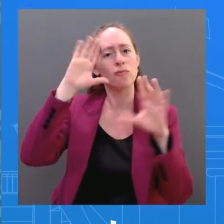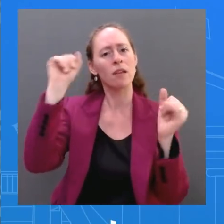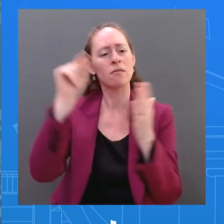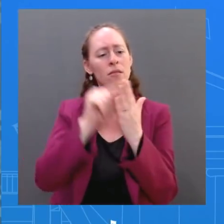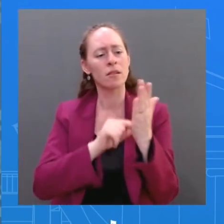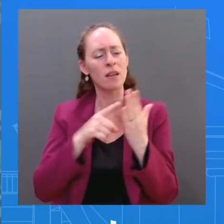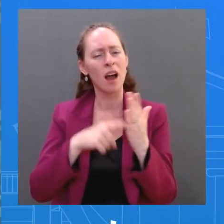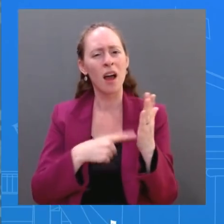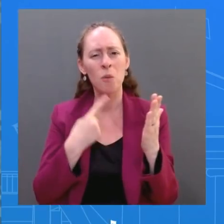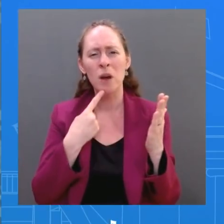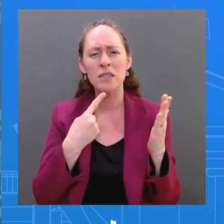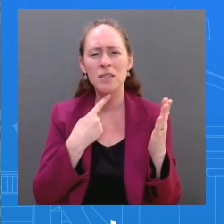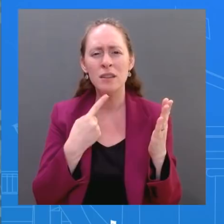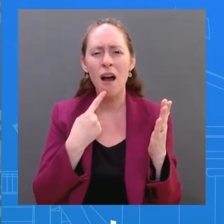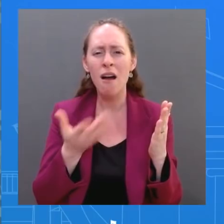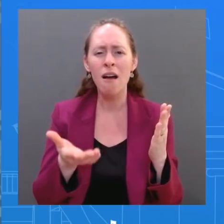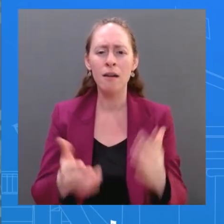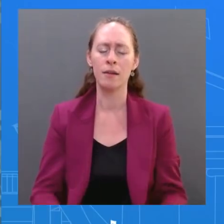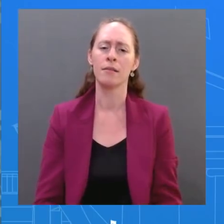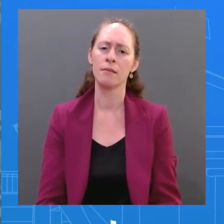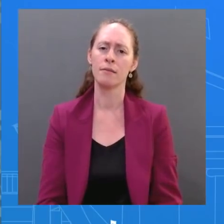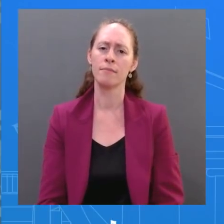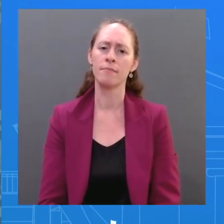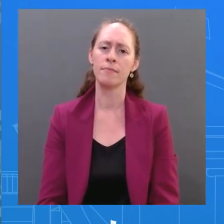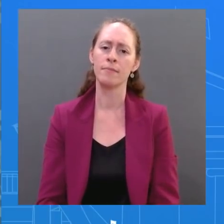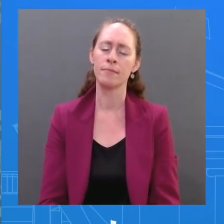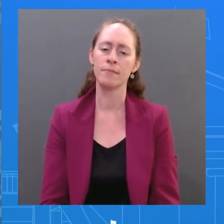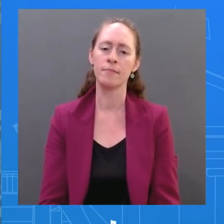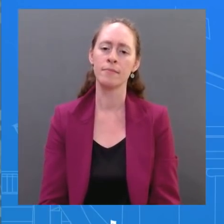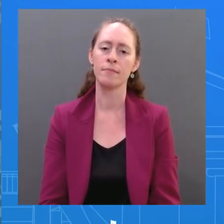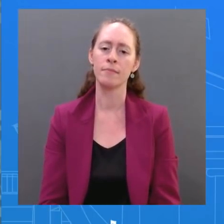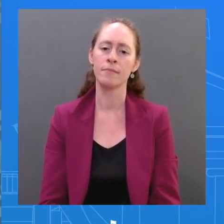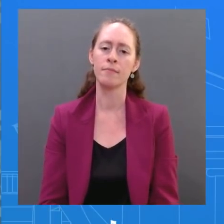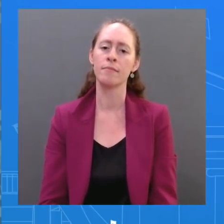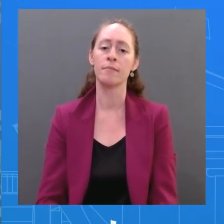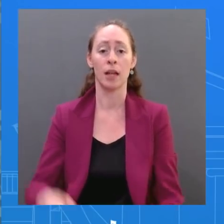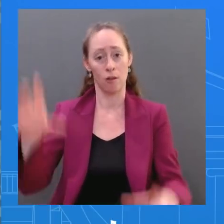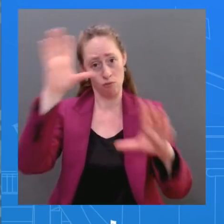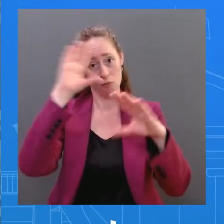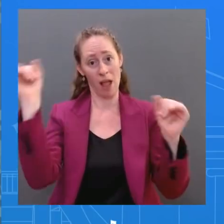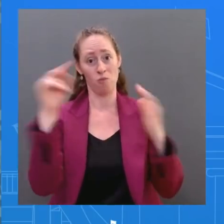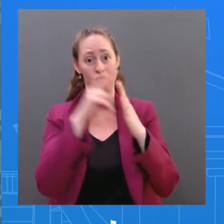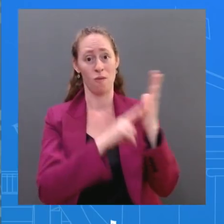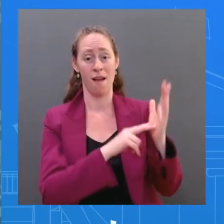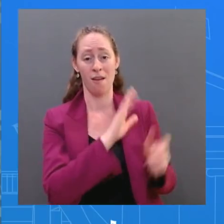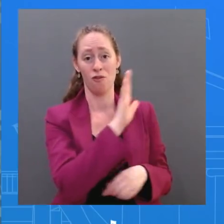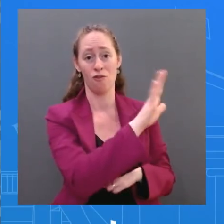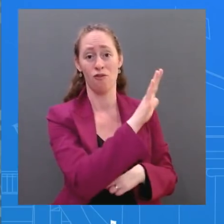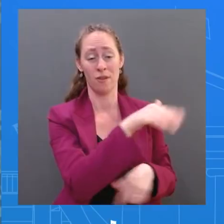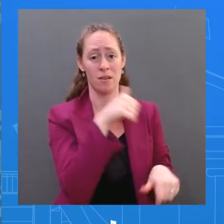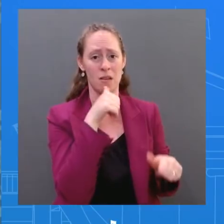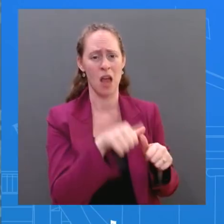I know some of you read her letter as well -- was deeply moved by -- by her handwritten note. He wanted her to know